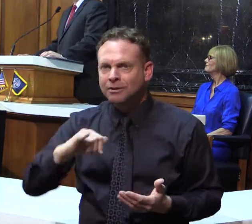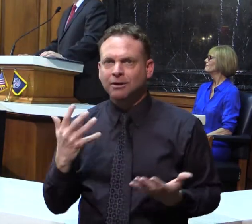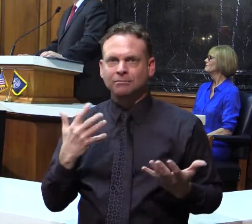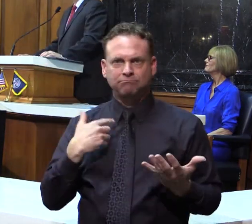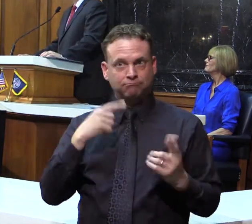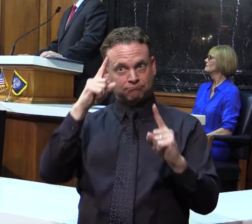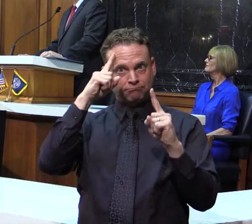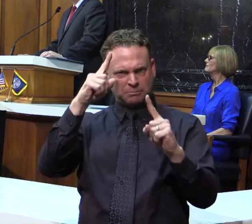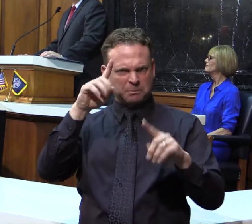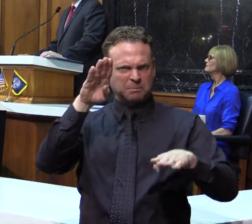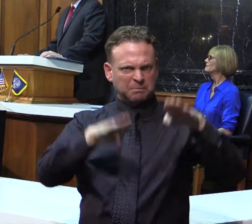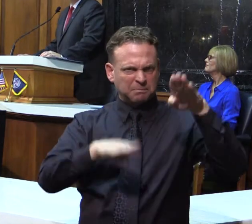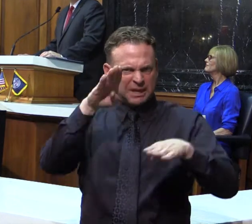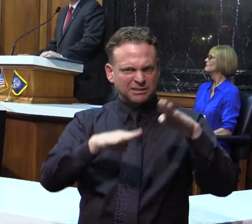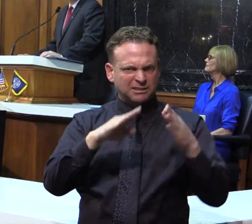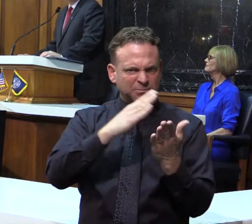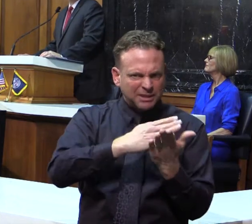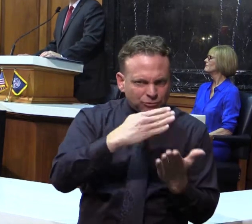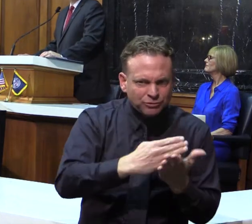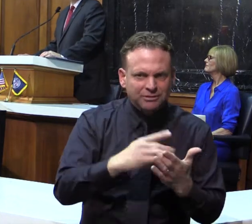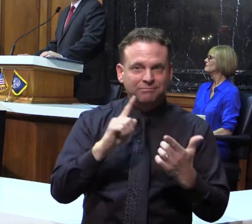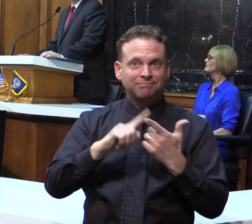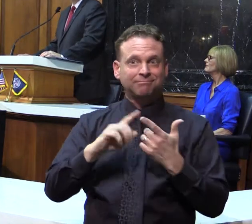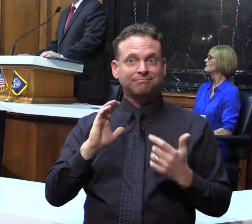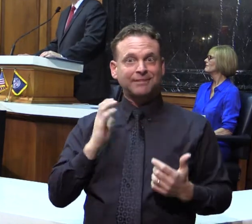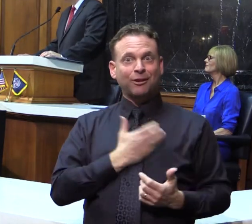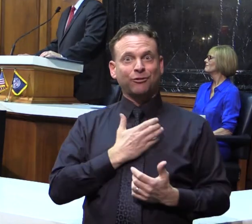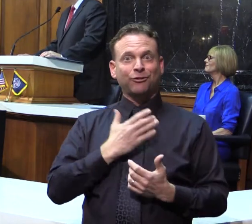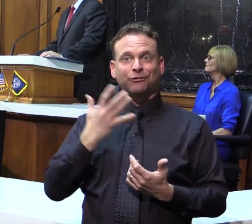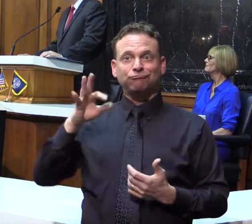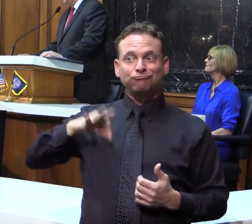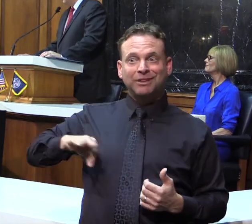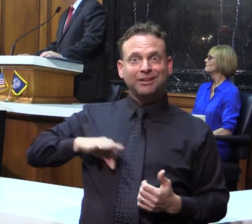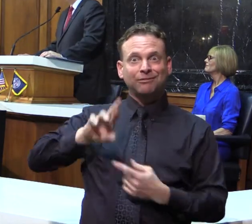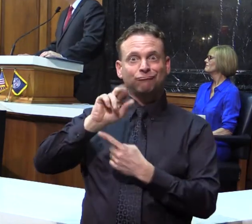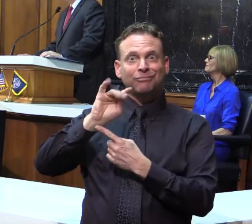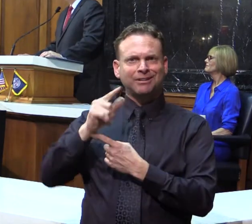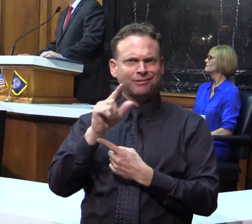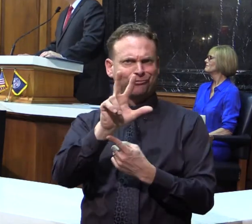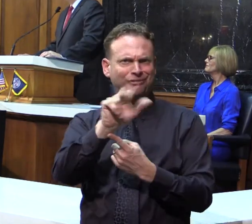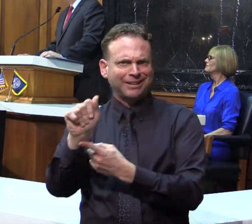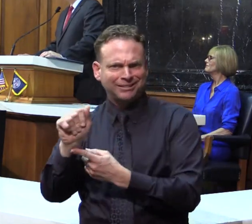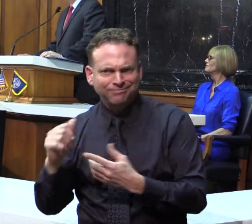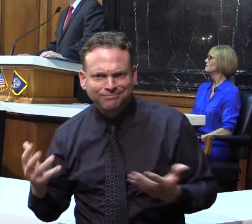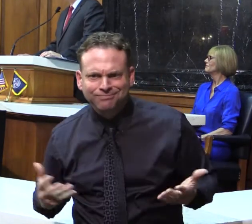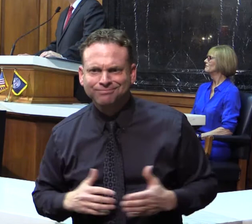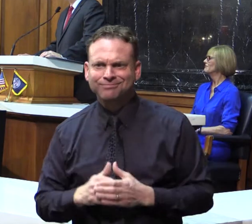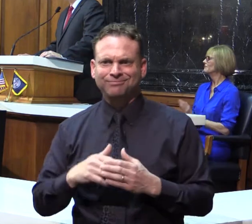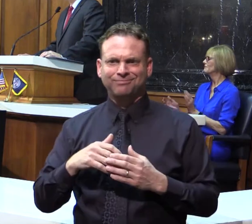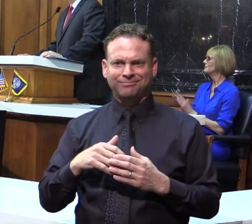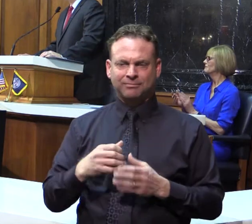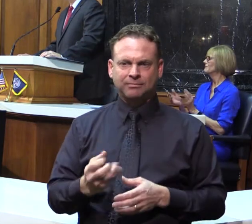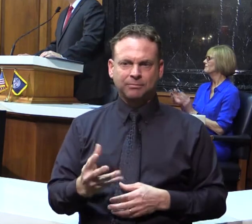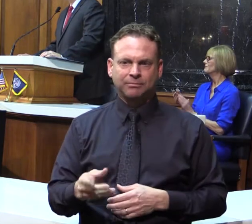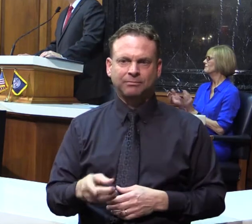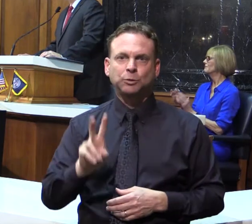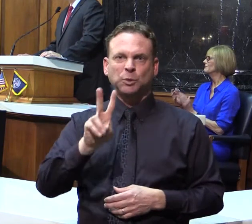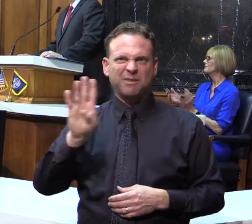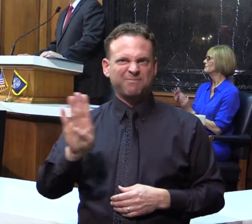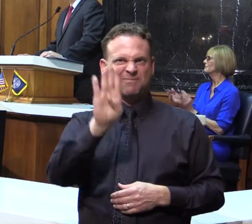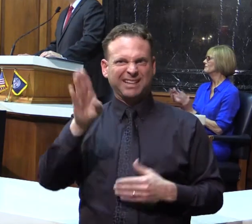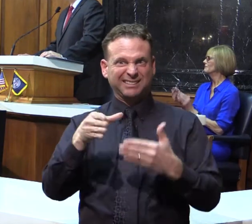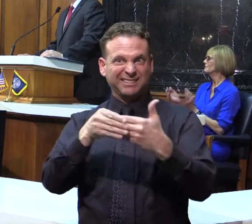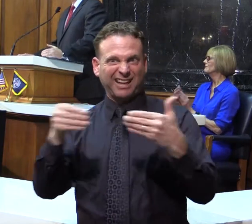rating … and nearly 2 billion dollars in our state’s savings account!